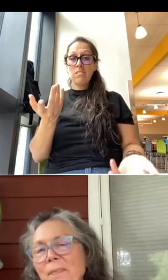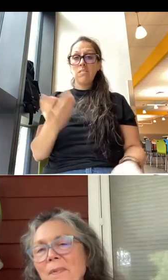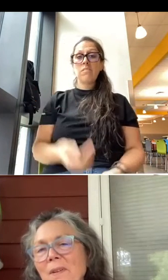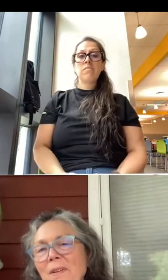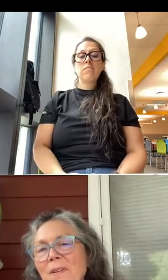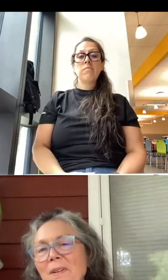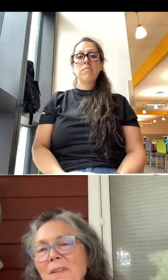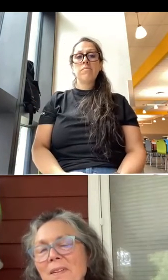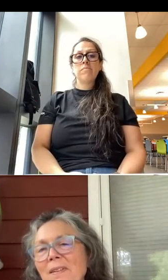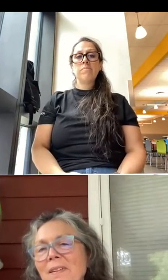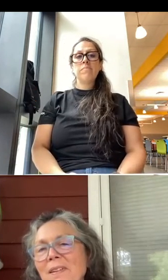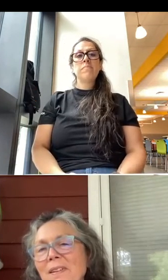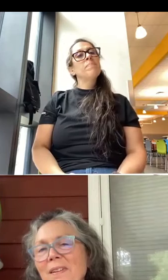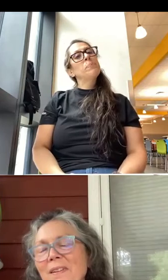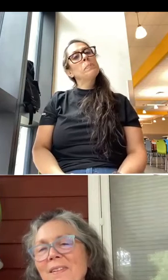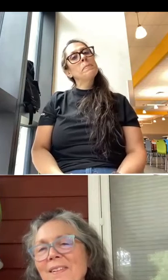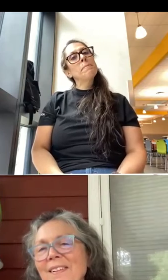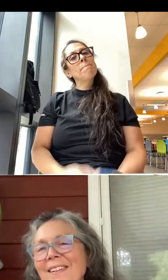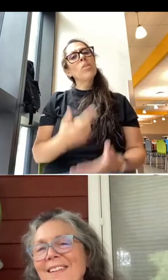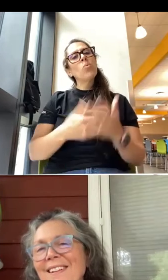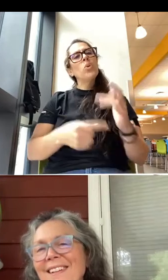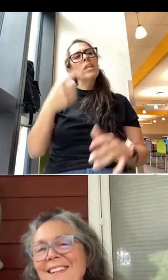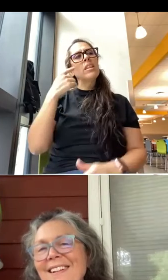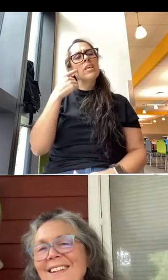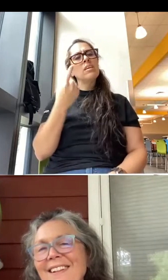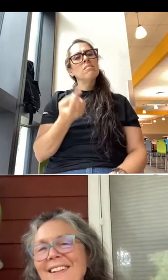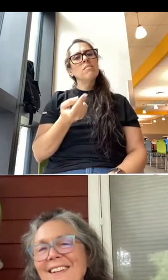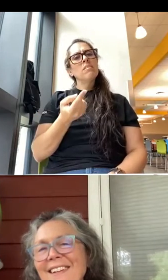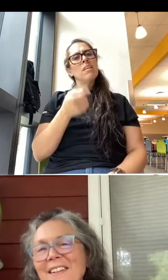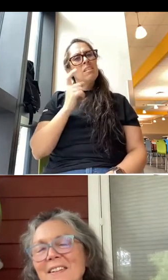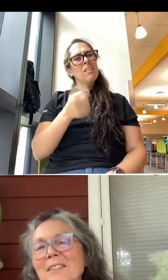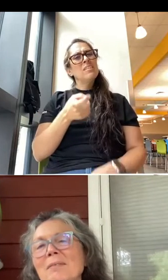Um, what do you think? That's, that's, that's a tough one to answer, I think,